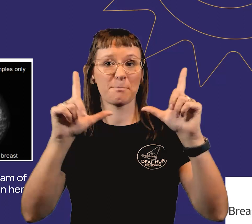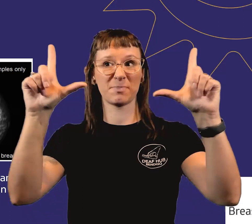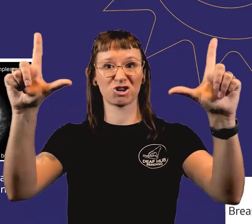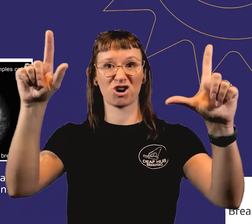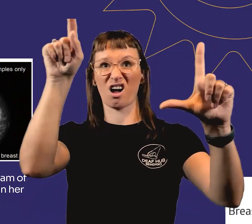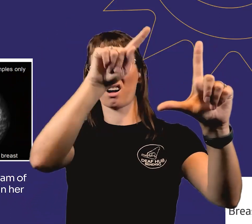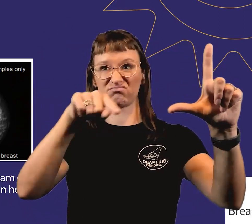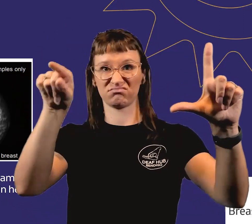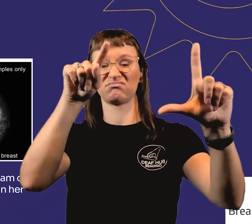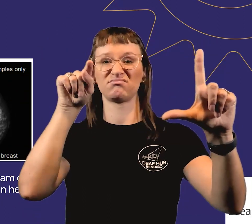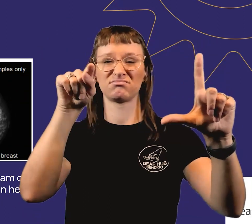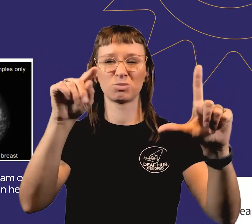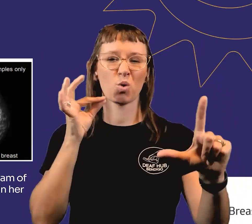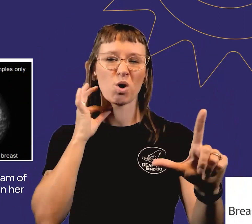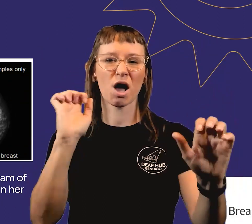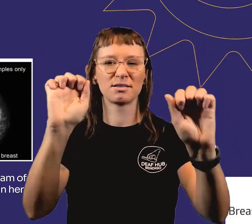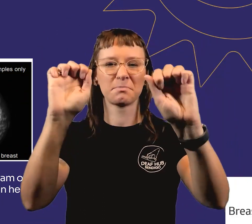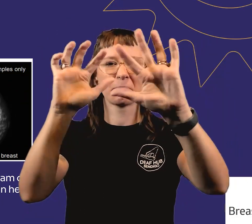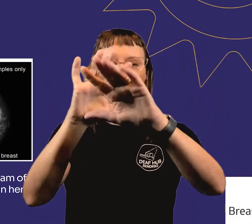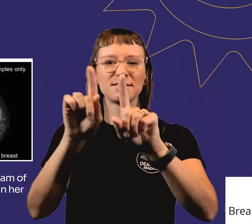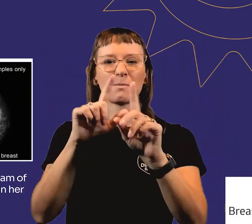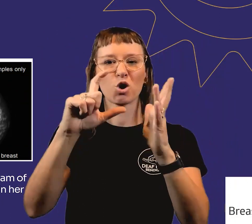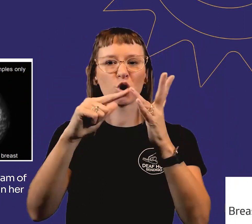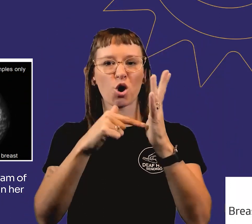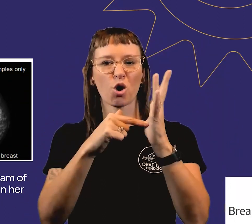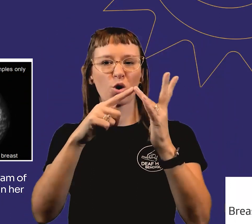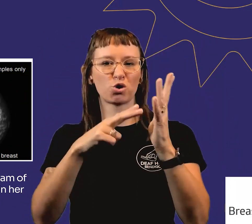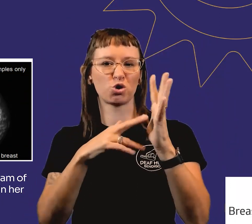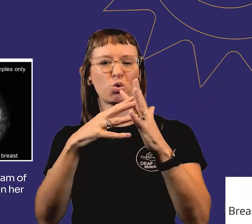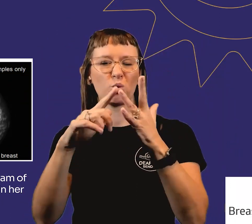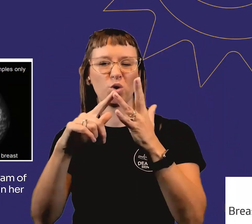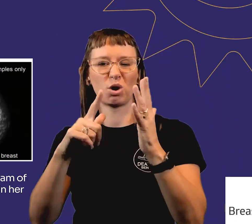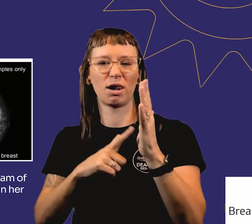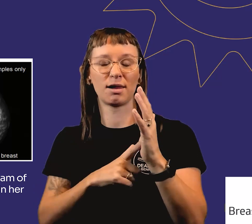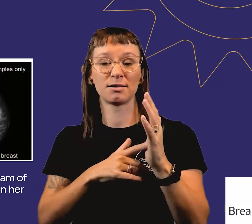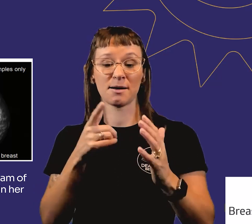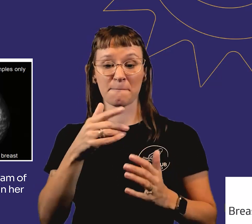it very difficult to see signs of breast cancer which appear as a small white abnormality.